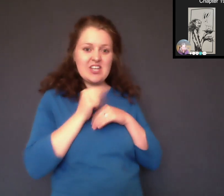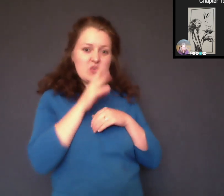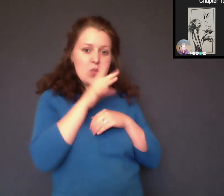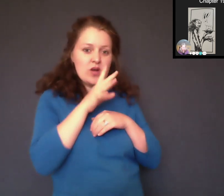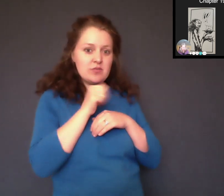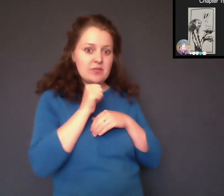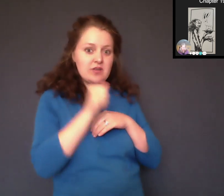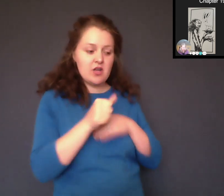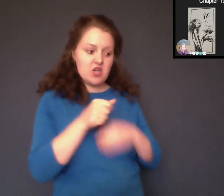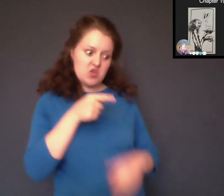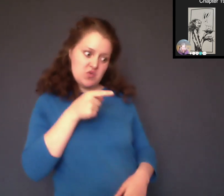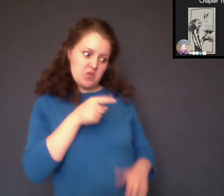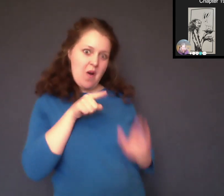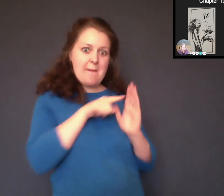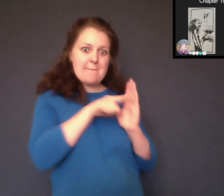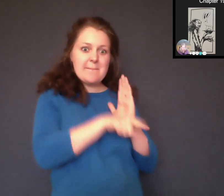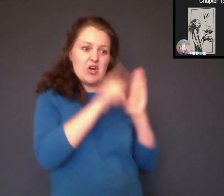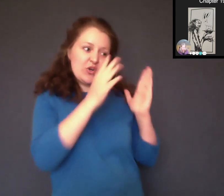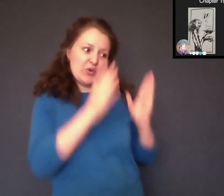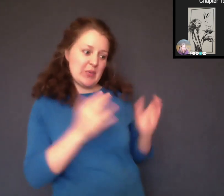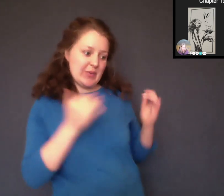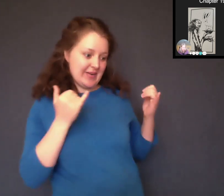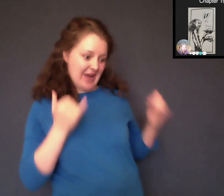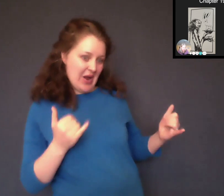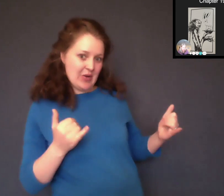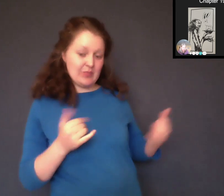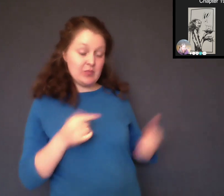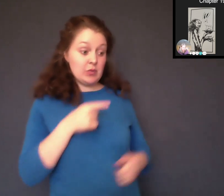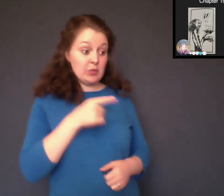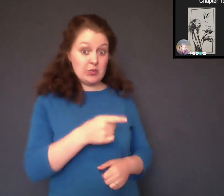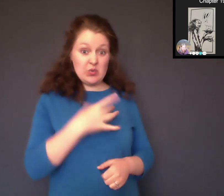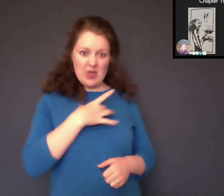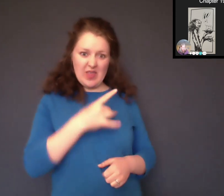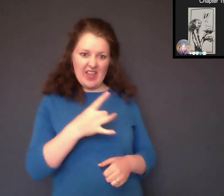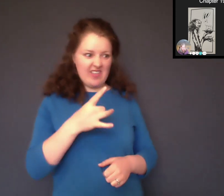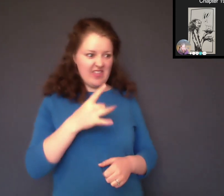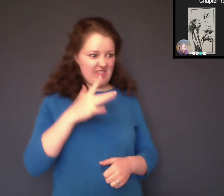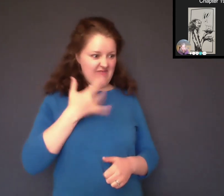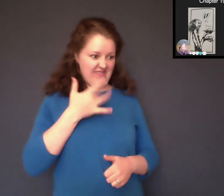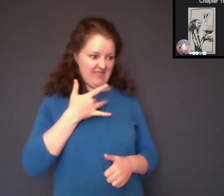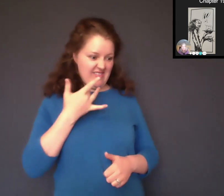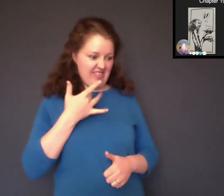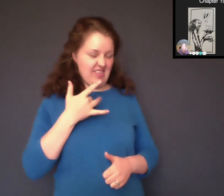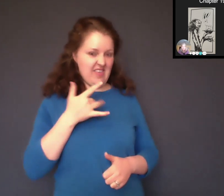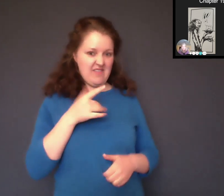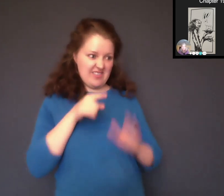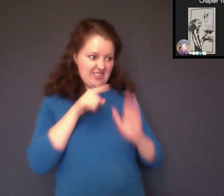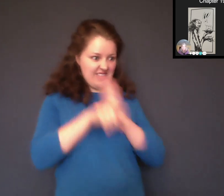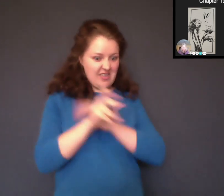you're a murderer now my little man he said do you like the feel of mars blood on your hands